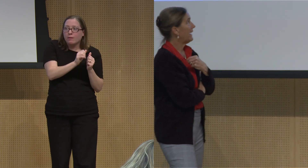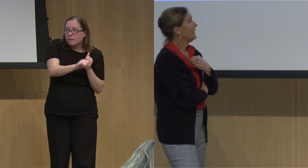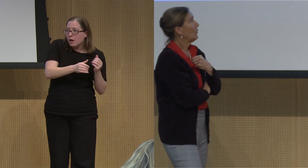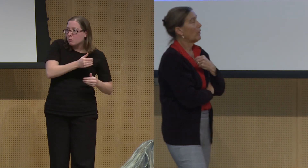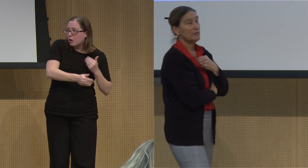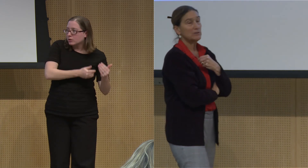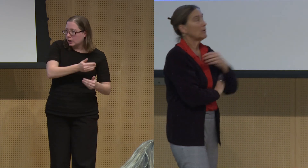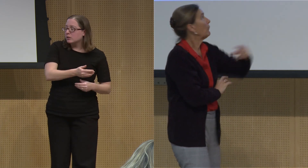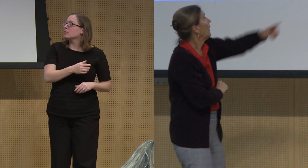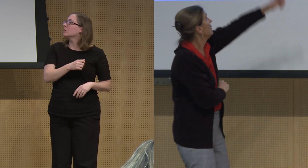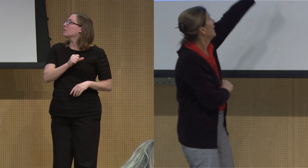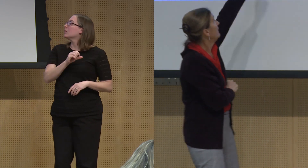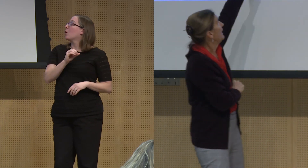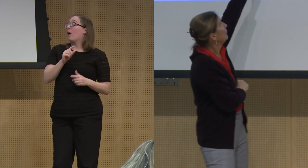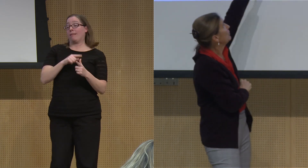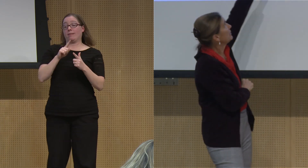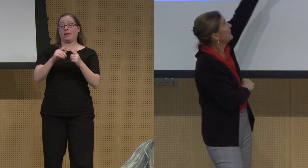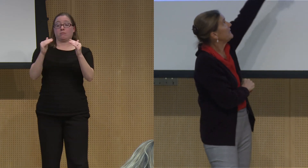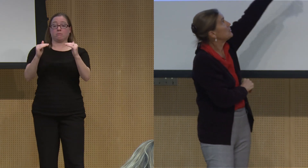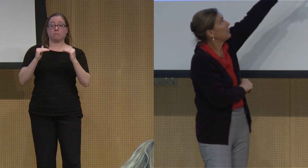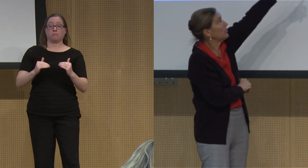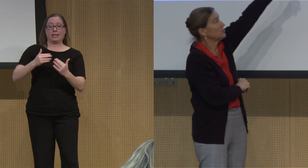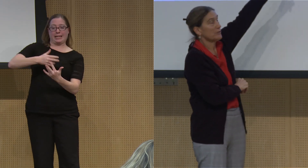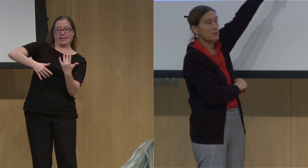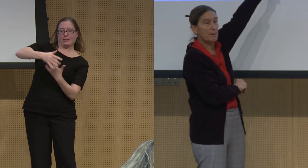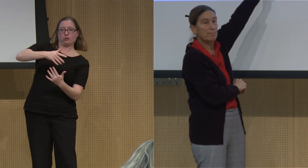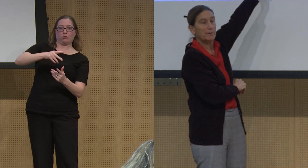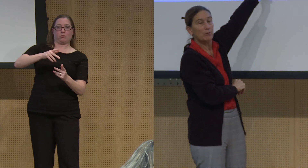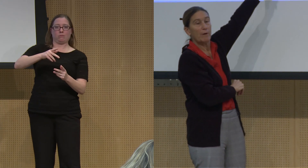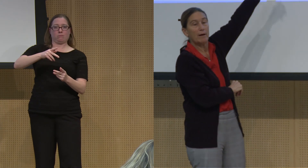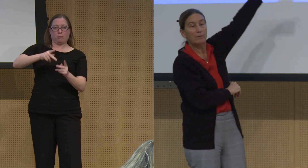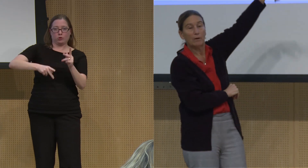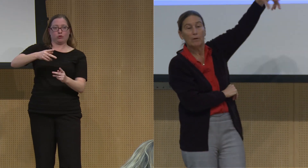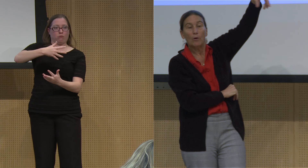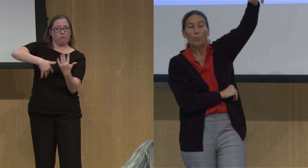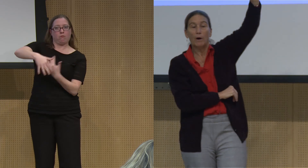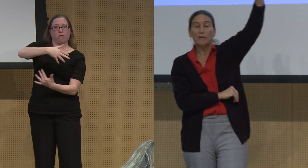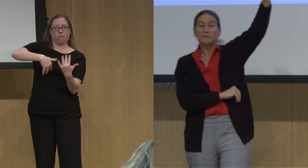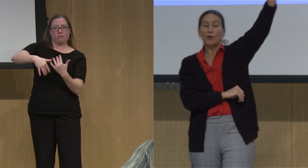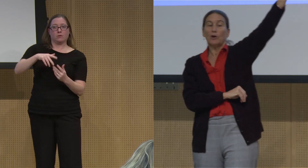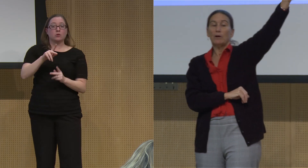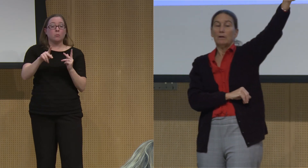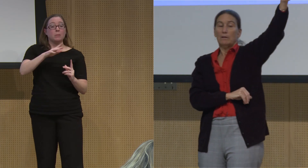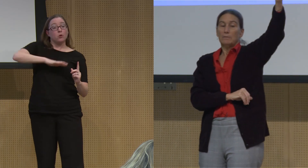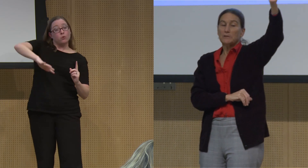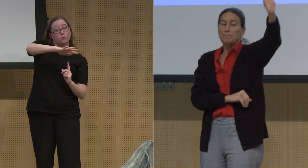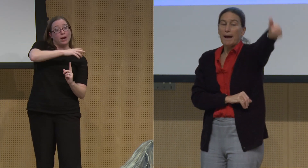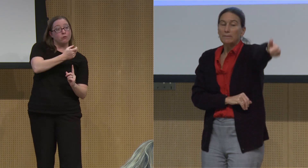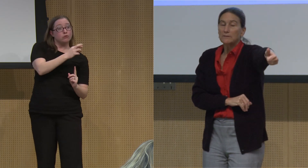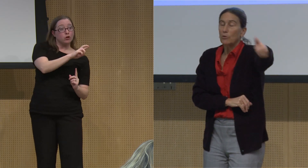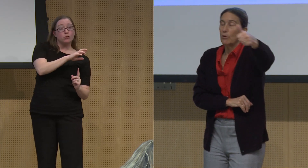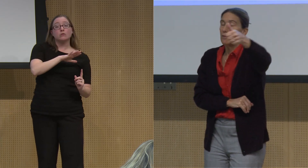WHAT IS--AND THEN WHEN YOU GET TO THE INTERPERSONAL, THESE ARE THE PEOPLE THAT ARE AROUND HER. WHAT DOES HER SPOUSE OR THE FATHER